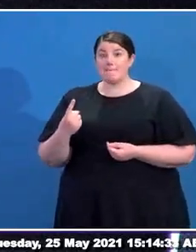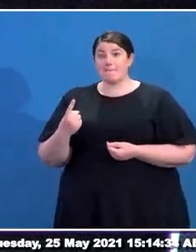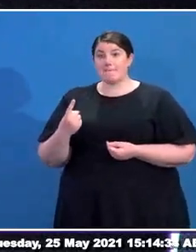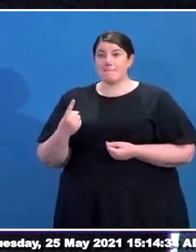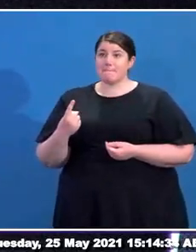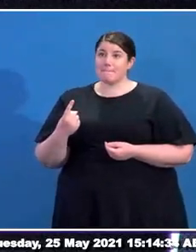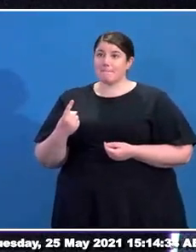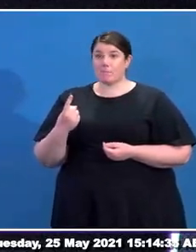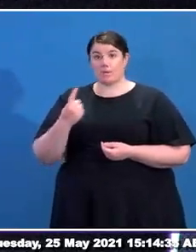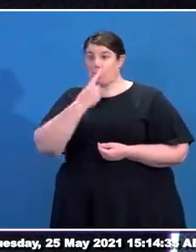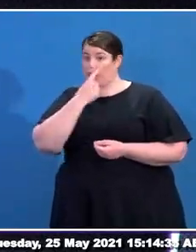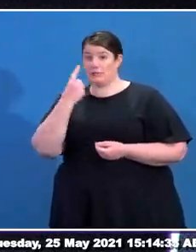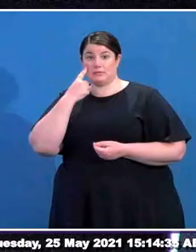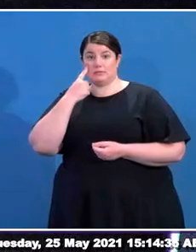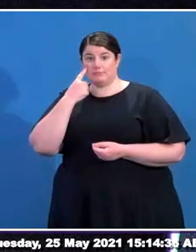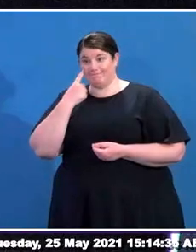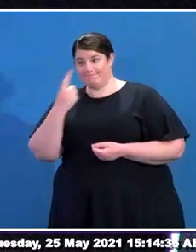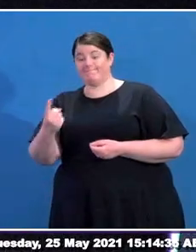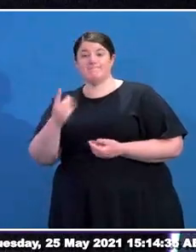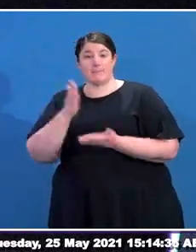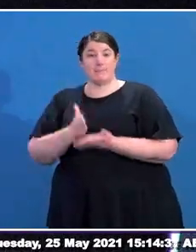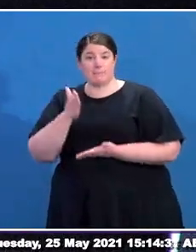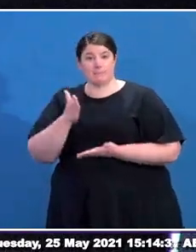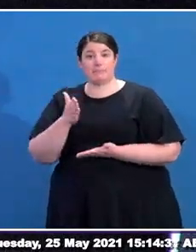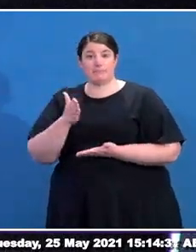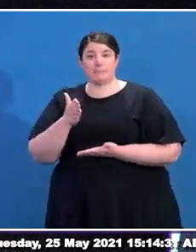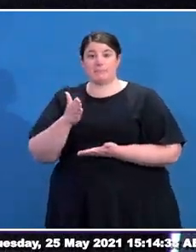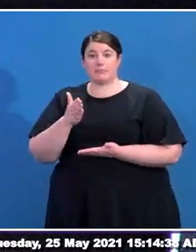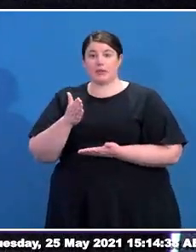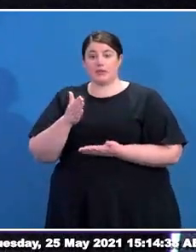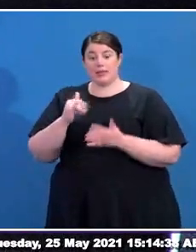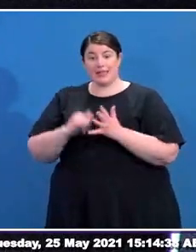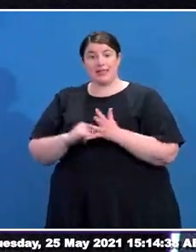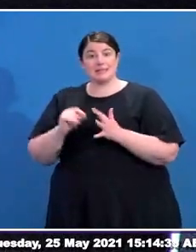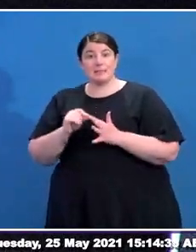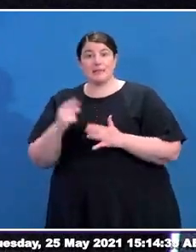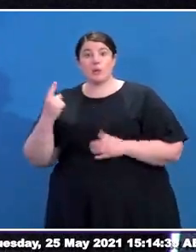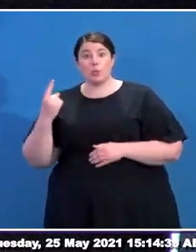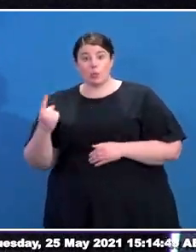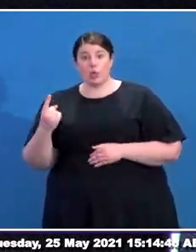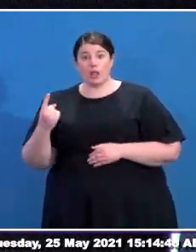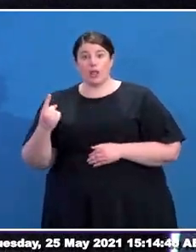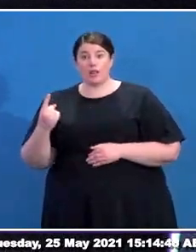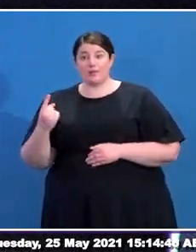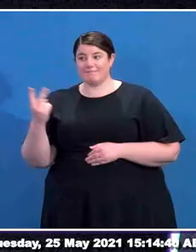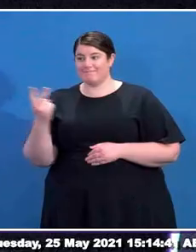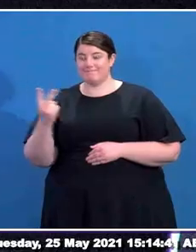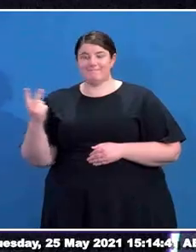witness and SP1, so I really didn't have a lot to go on in terms